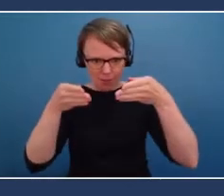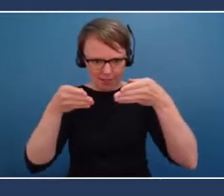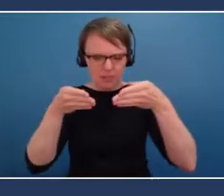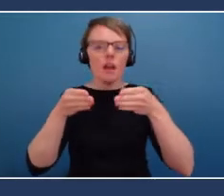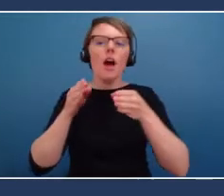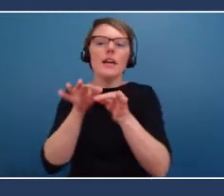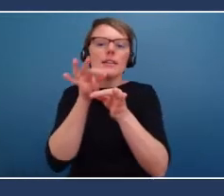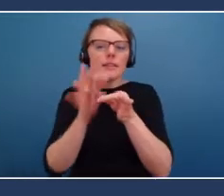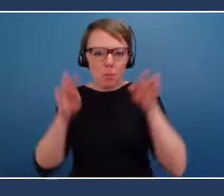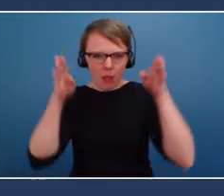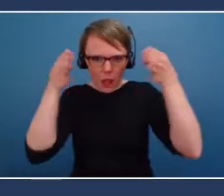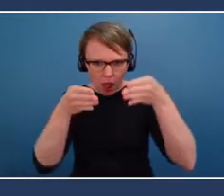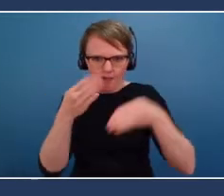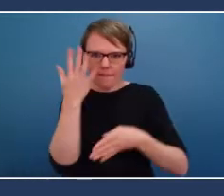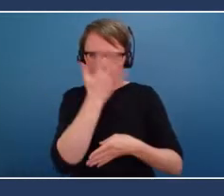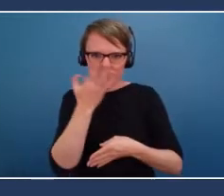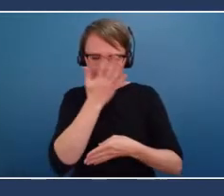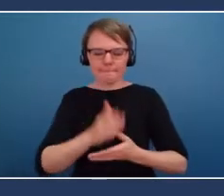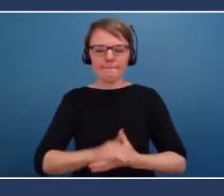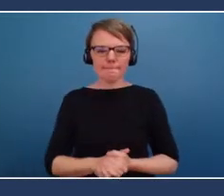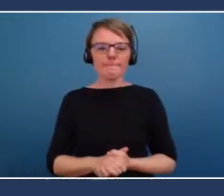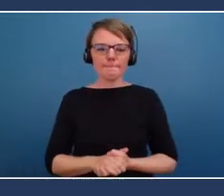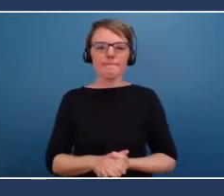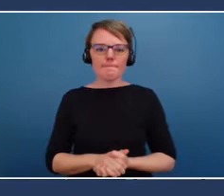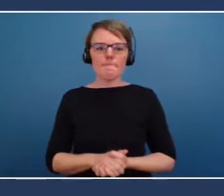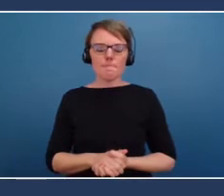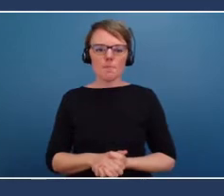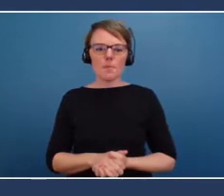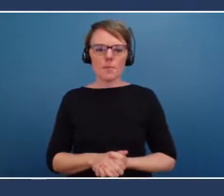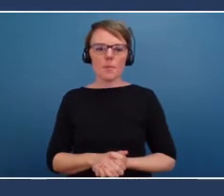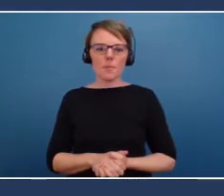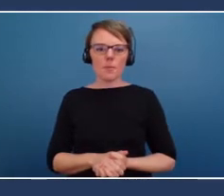we are really focusing on the face. Let me just jump through.